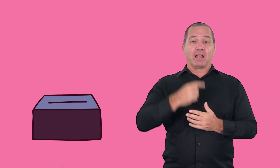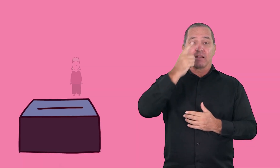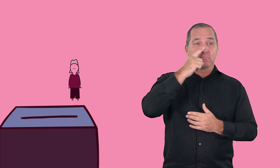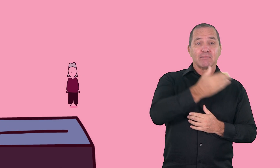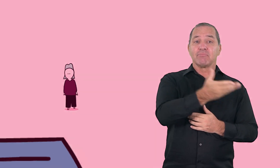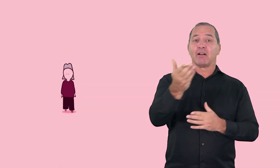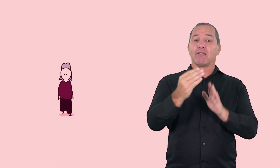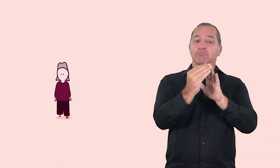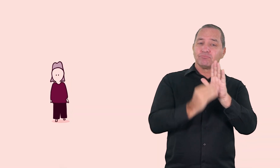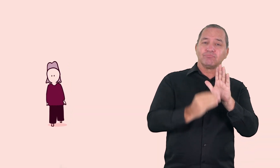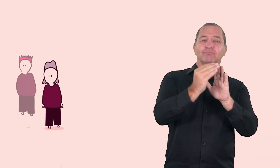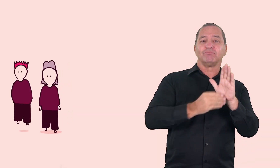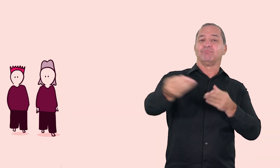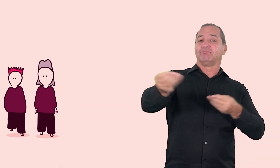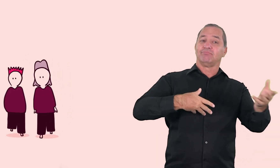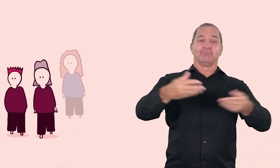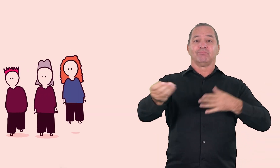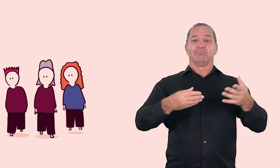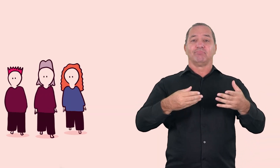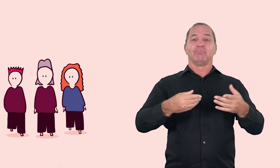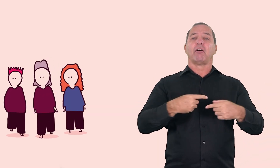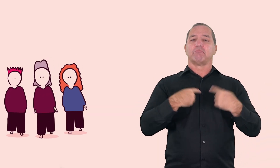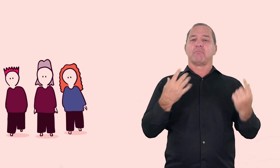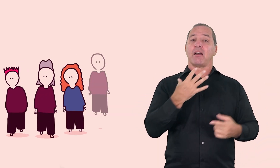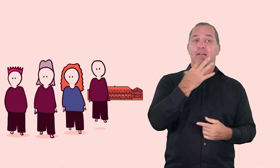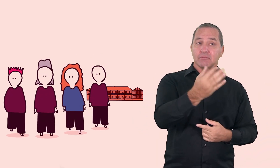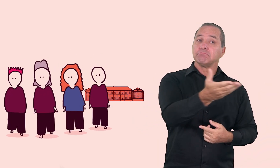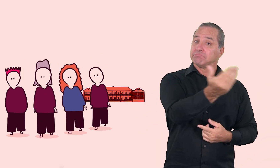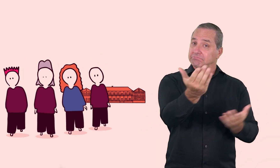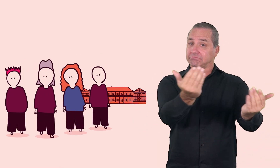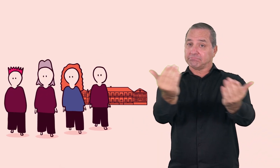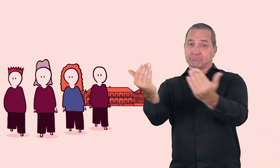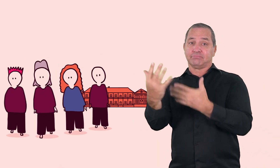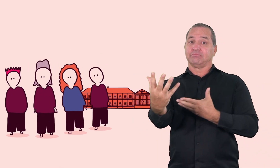Everyone who wrote to the Legislative Council was invited to attend